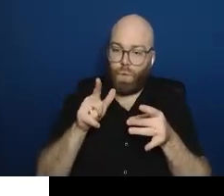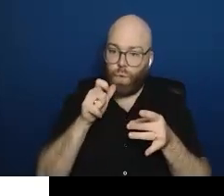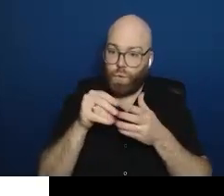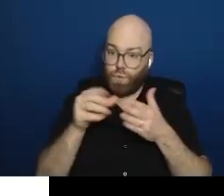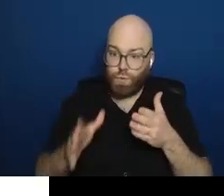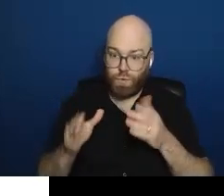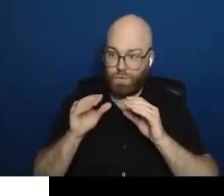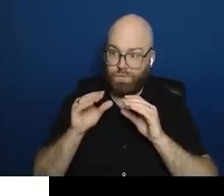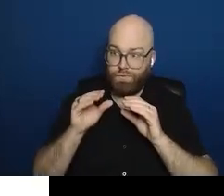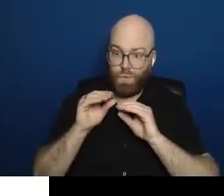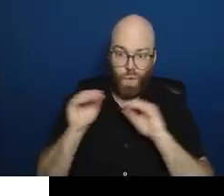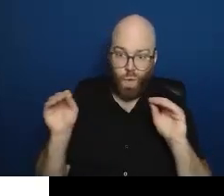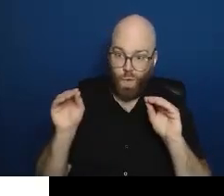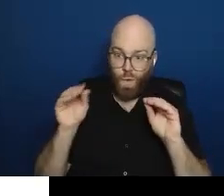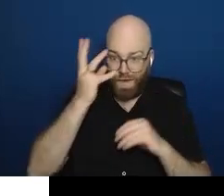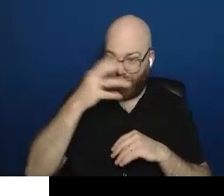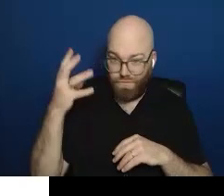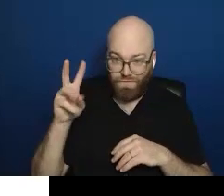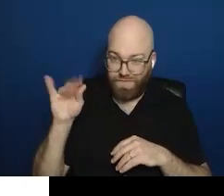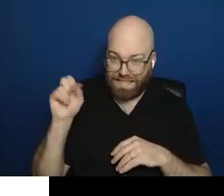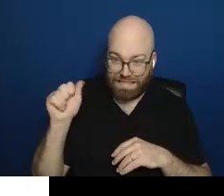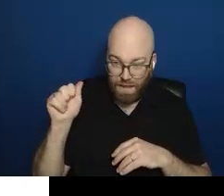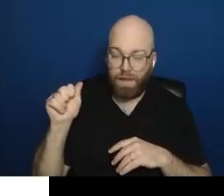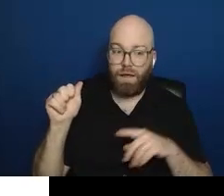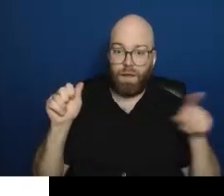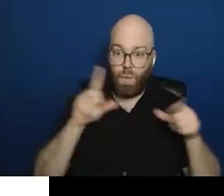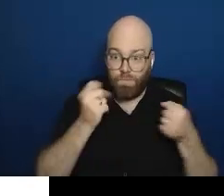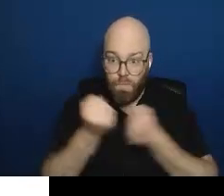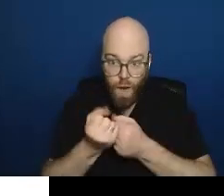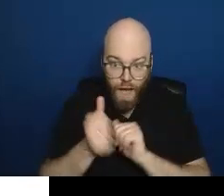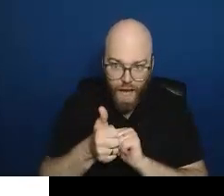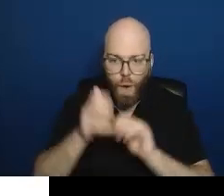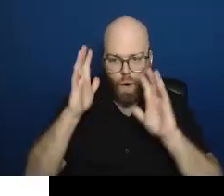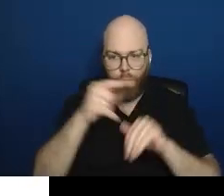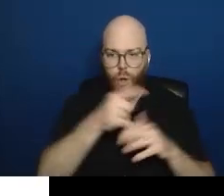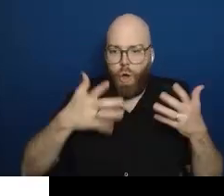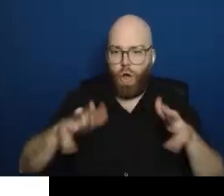Because that's the biggest way to support, our students in our community, right.